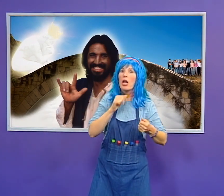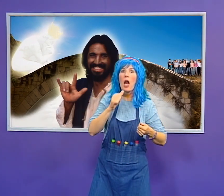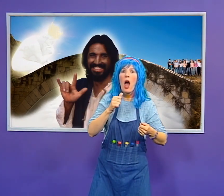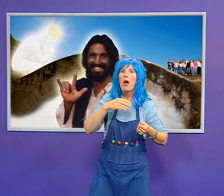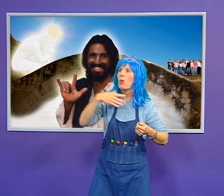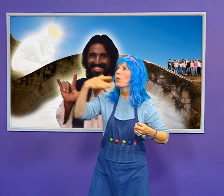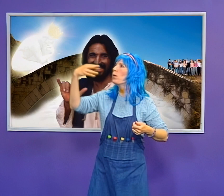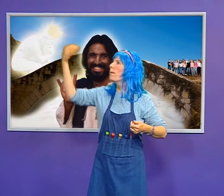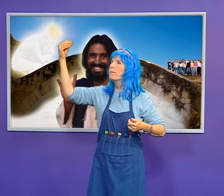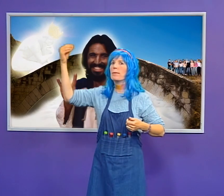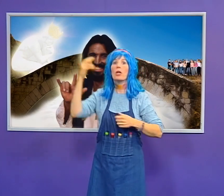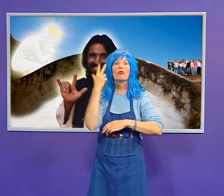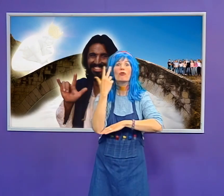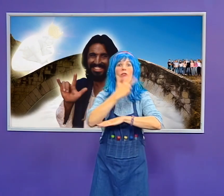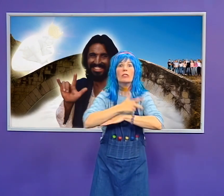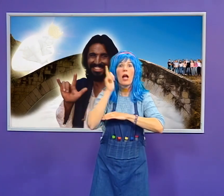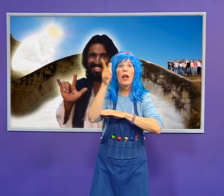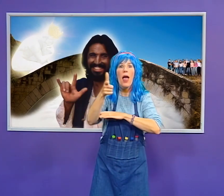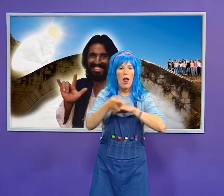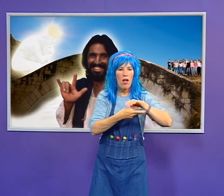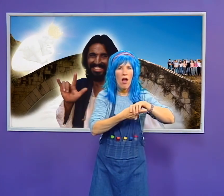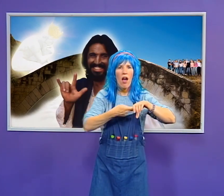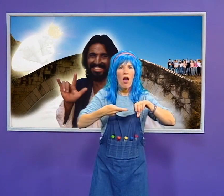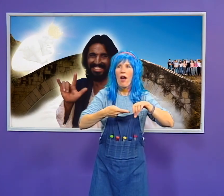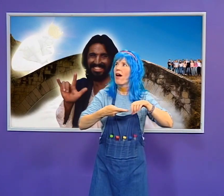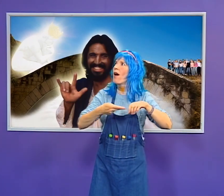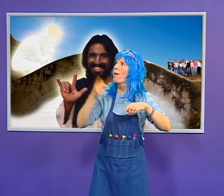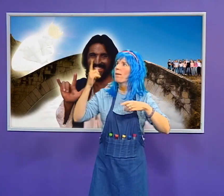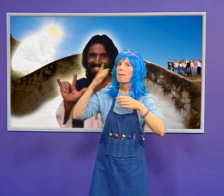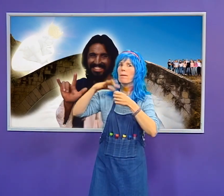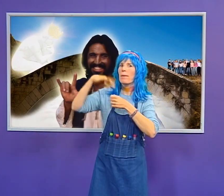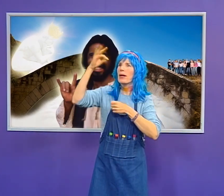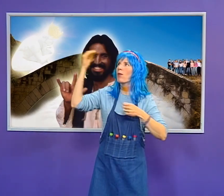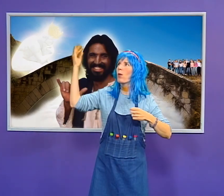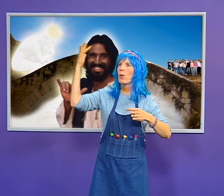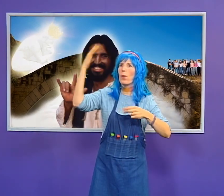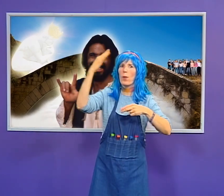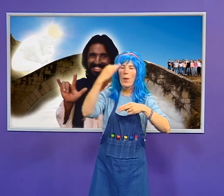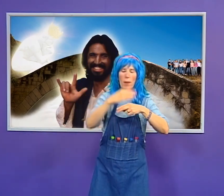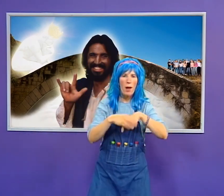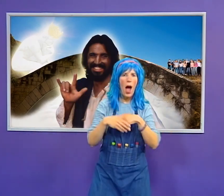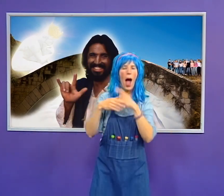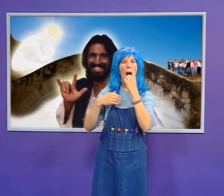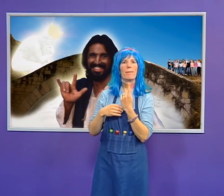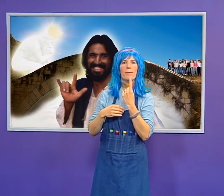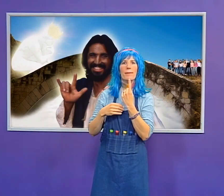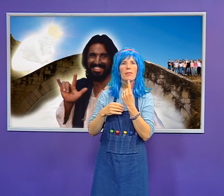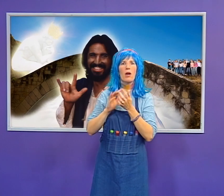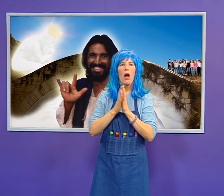THREE DAYS LATER, HIS SPIRIT CAME BACK INTO HIS BODY, AND HIS BODY CAME TO LIFE AGAIN.